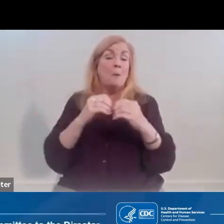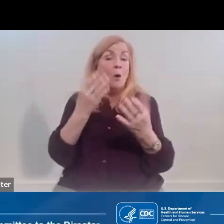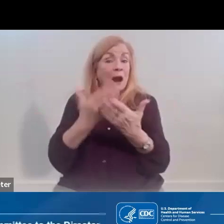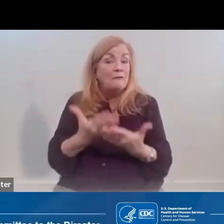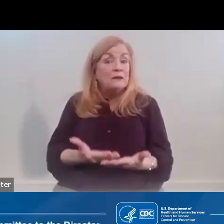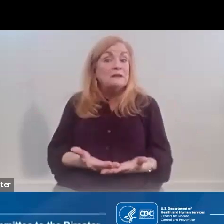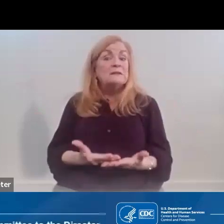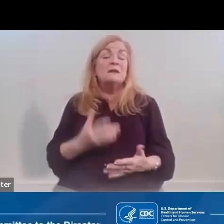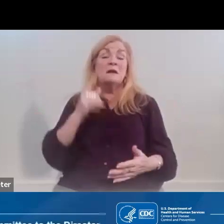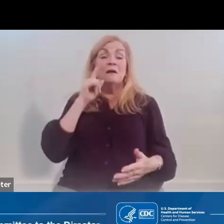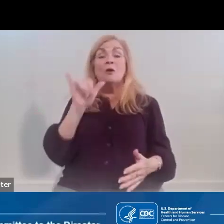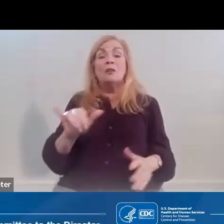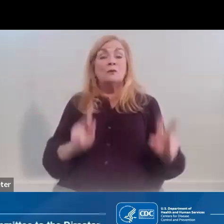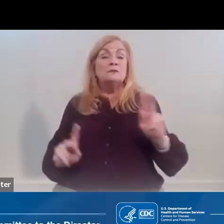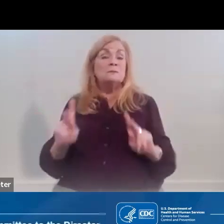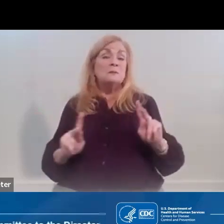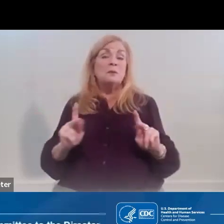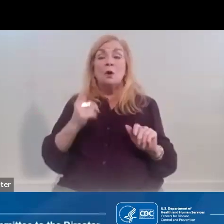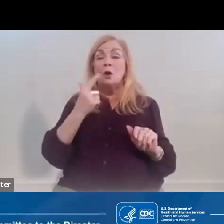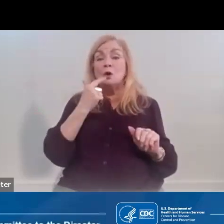for those who would be moved by that.